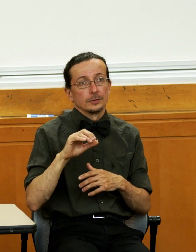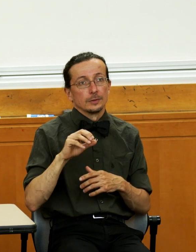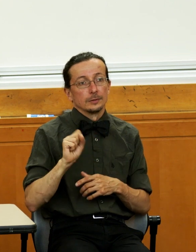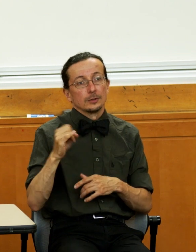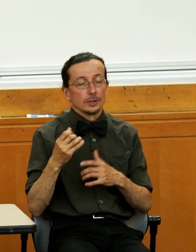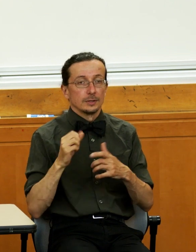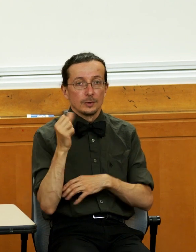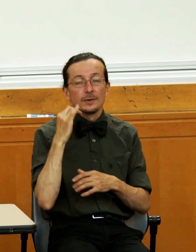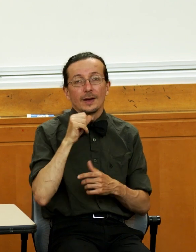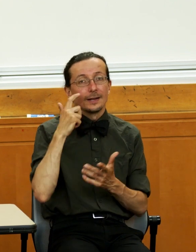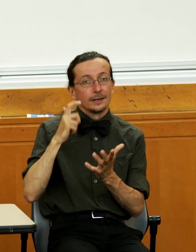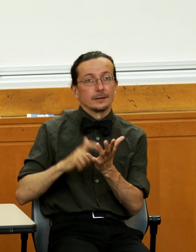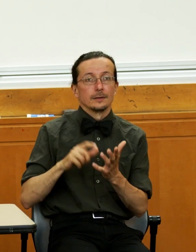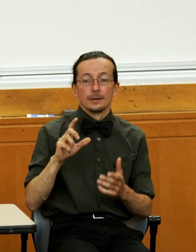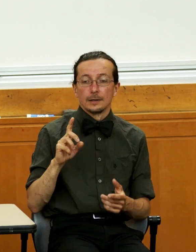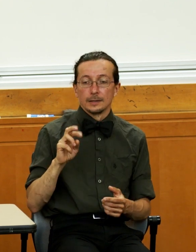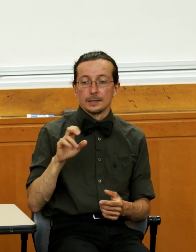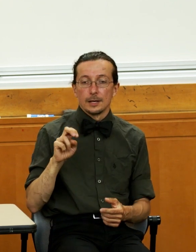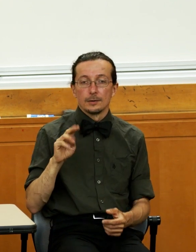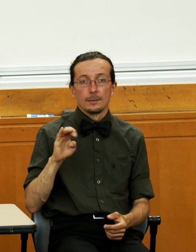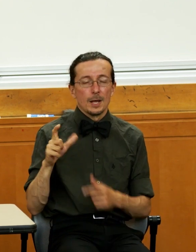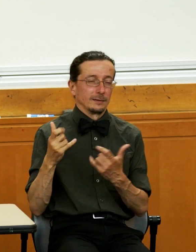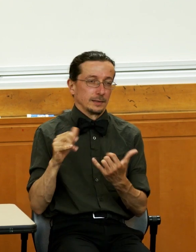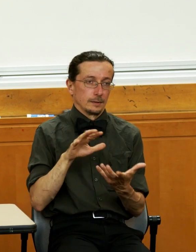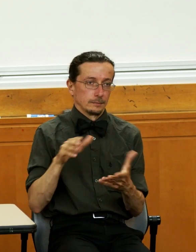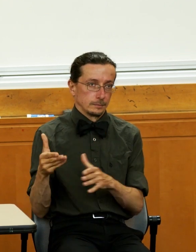acknowledge the late professor Derrick Bell, who, as I'm sure many of you know,